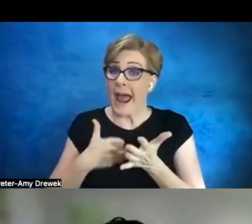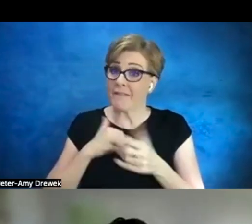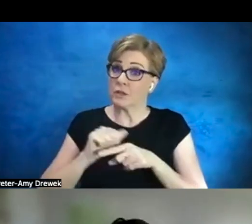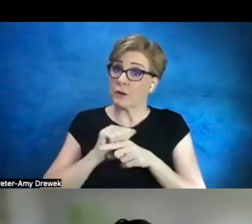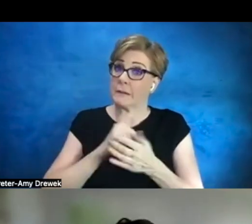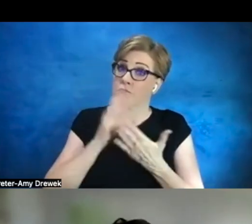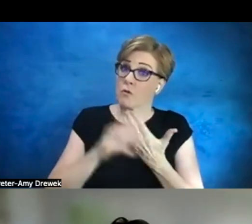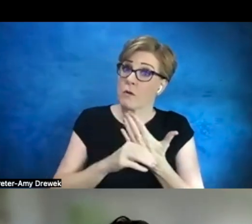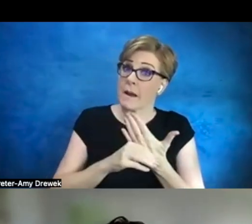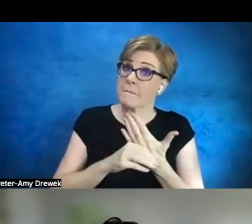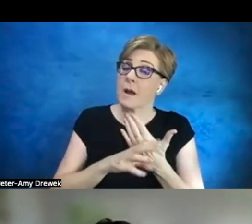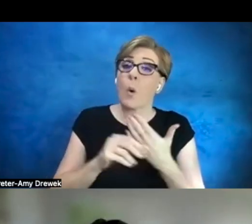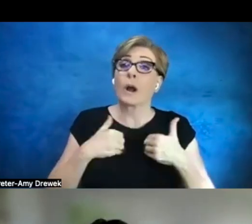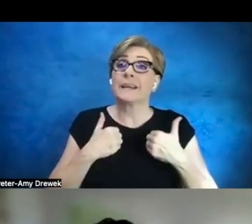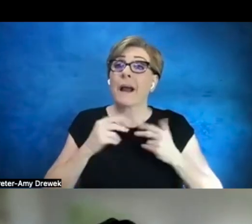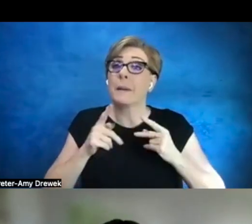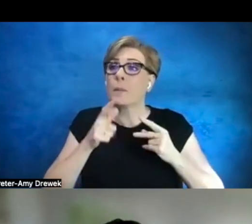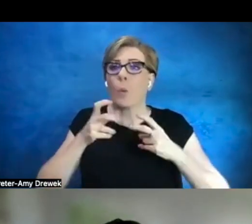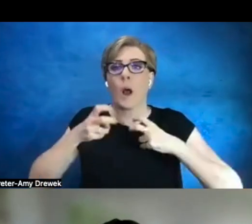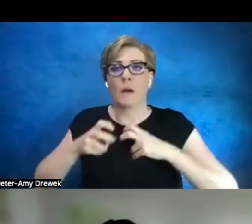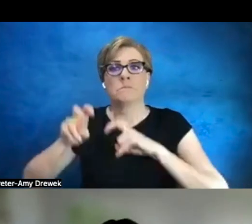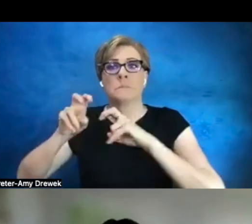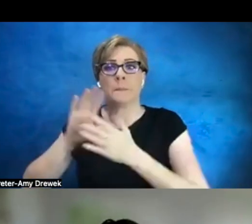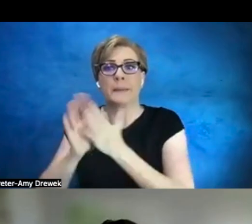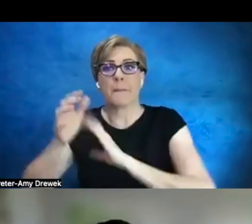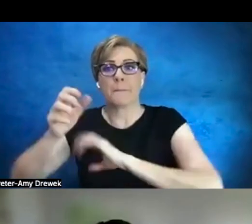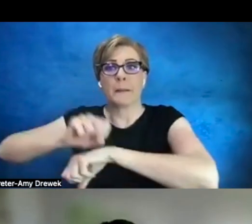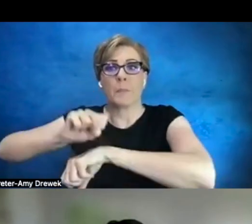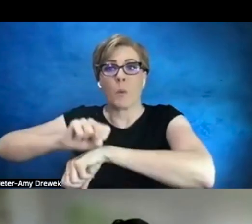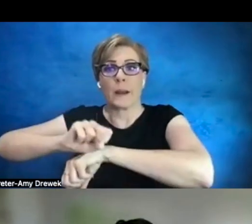who are transitioning to employment. And so this might be a really great